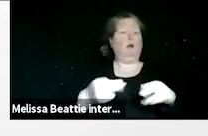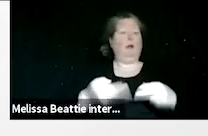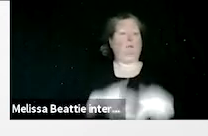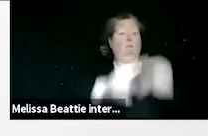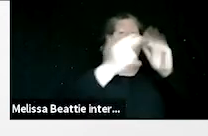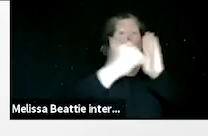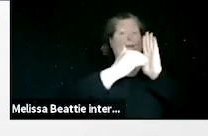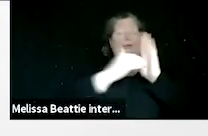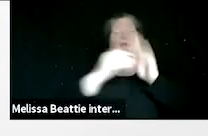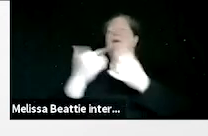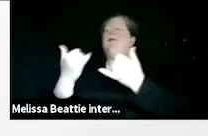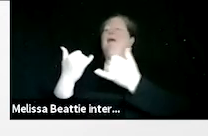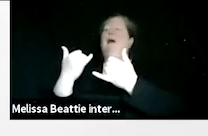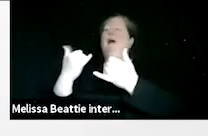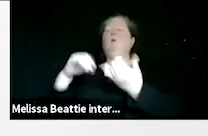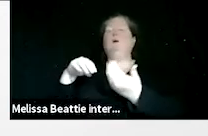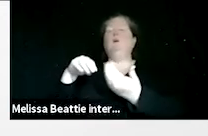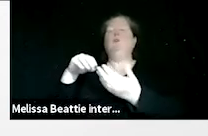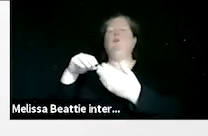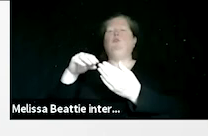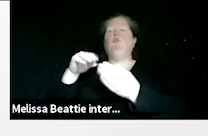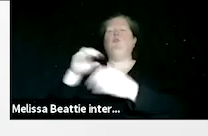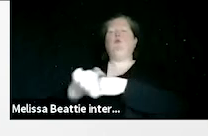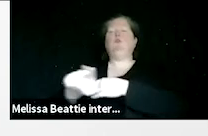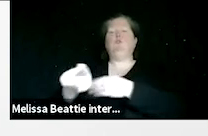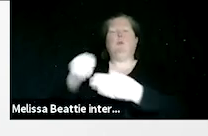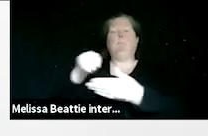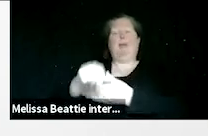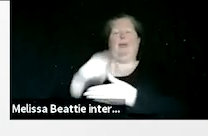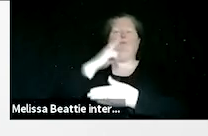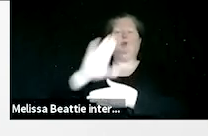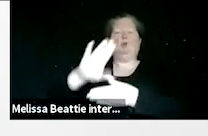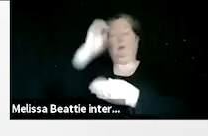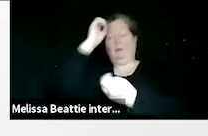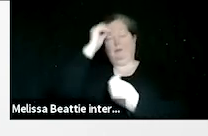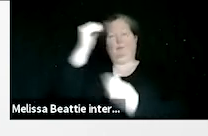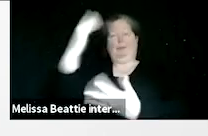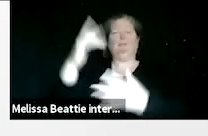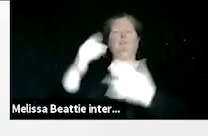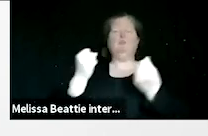Ben Woelk: As opposed to just encrypting it. So there are a lot of things have changed threat wise and I would say